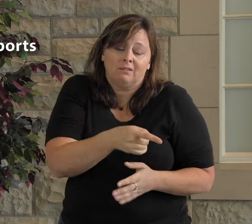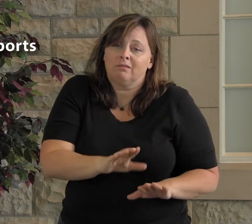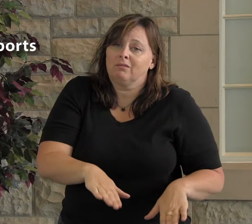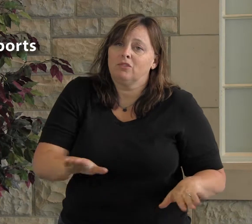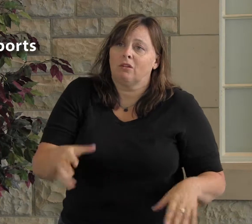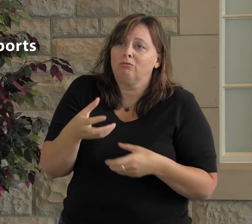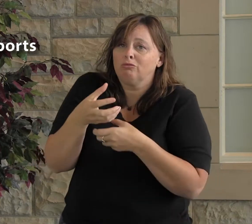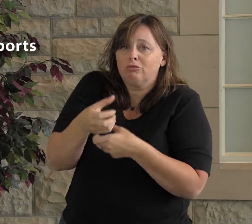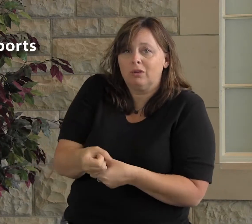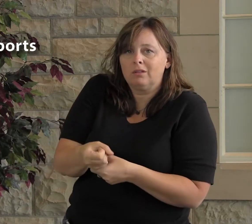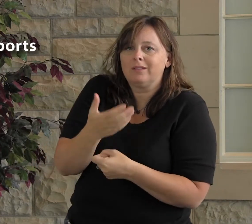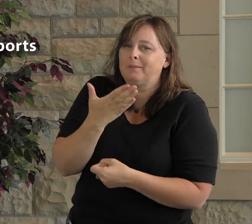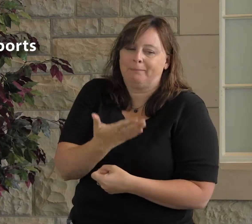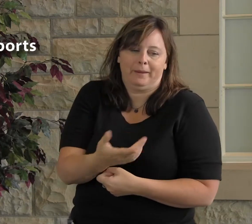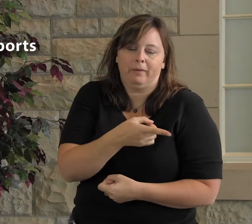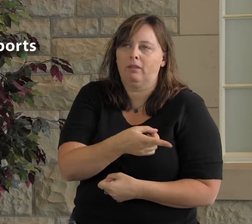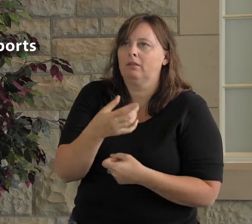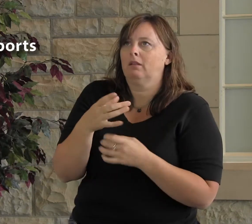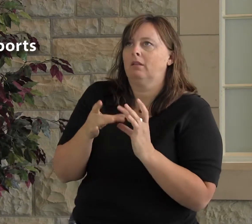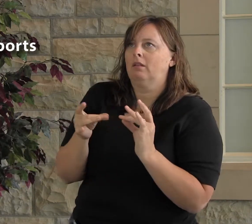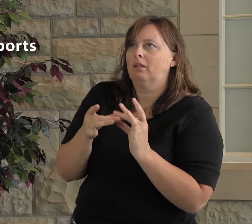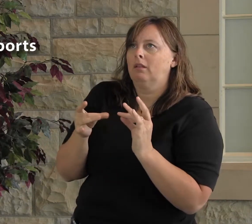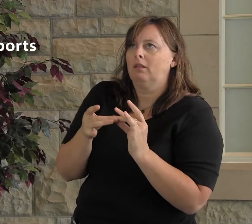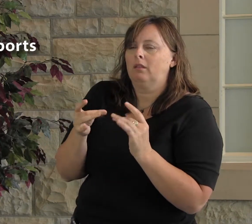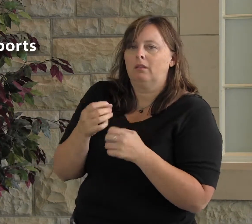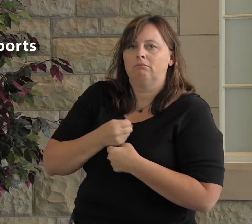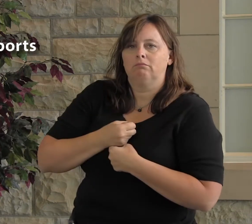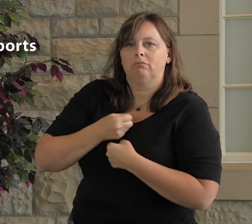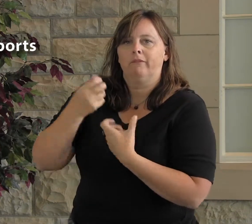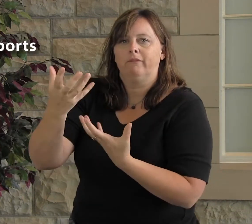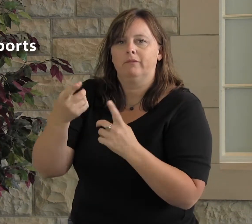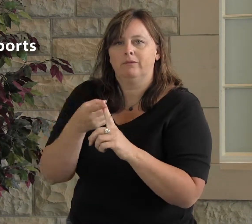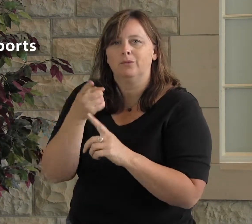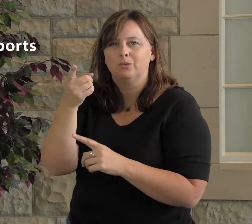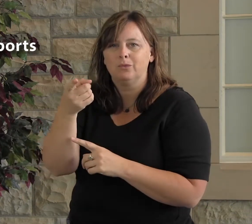You also may notice that the child may just tell you that something is going on.